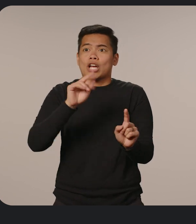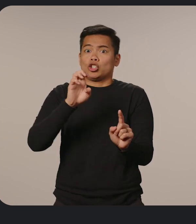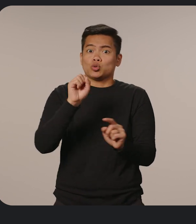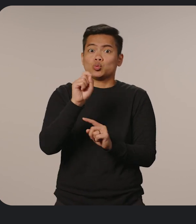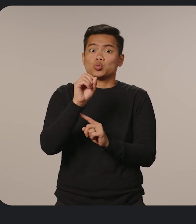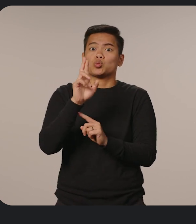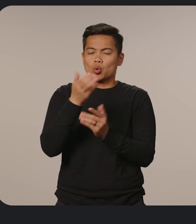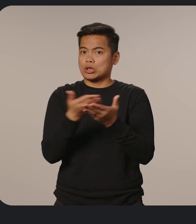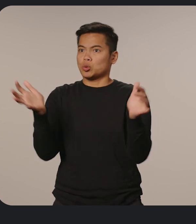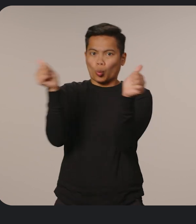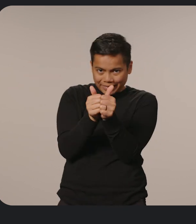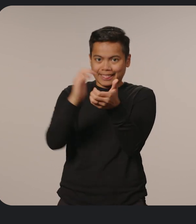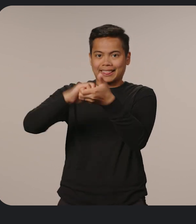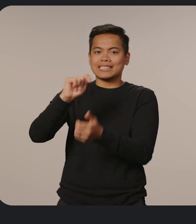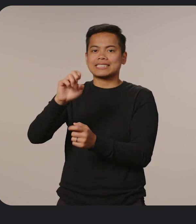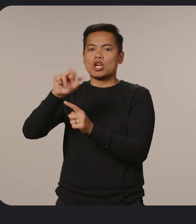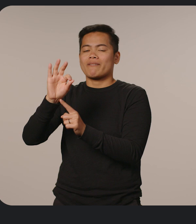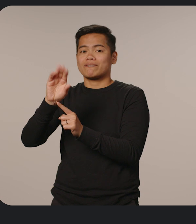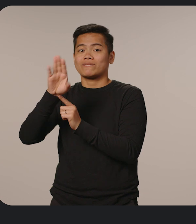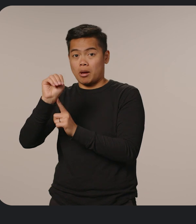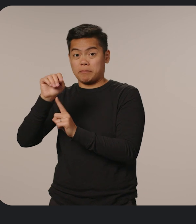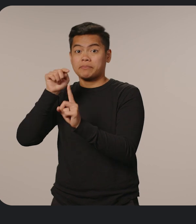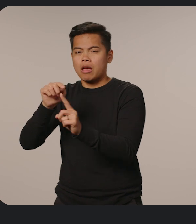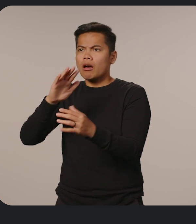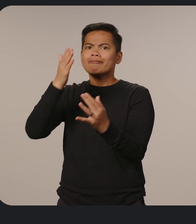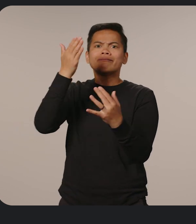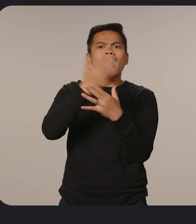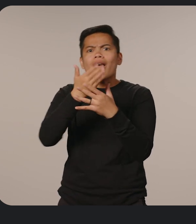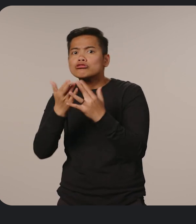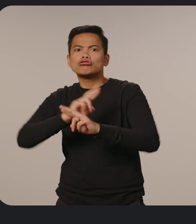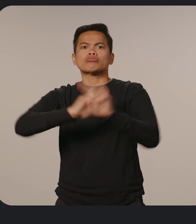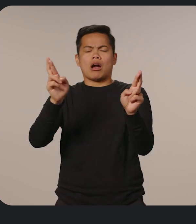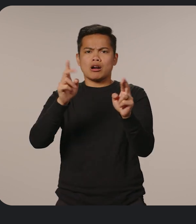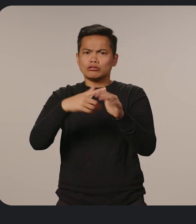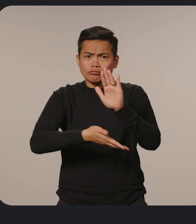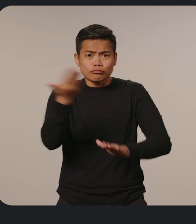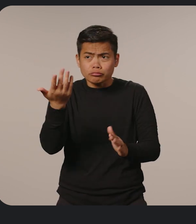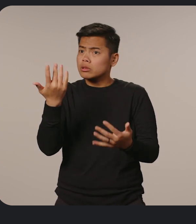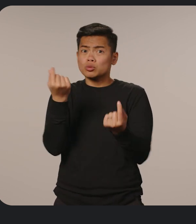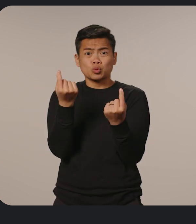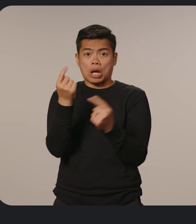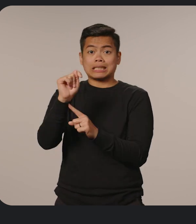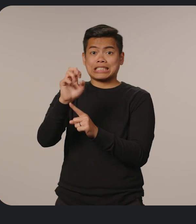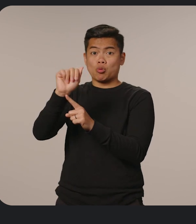terraform with your terraform file all set to go